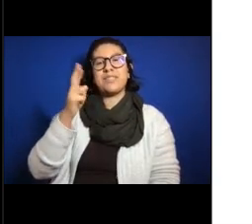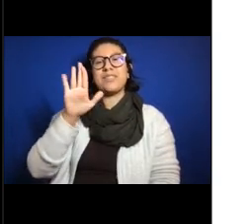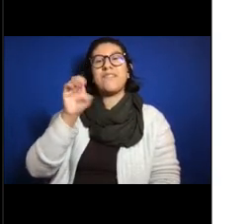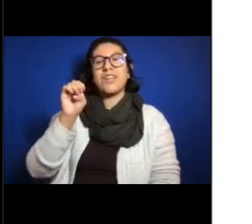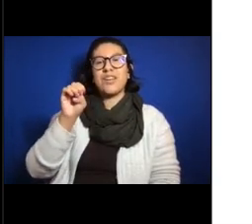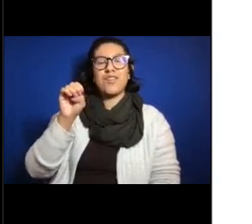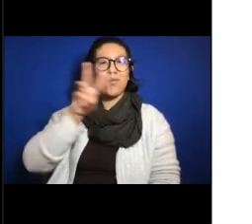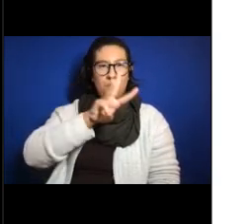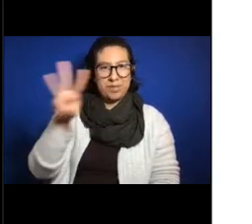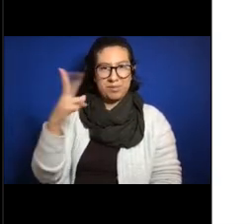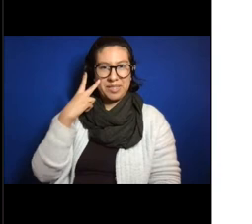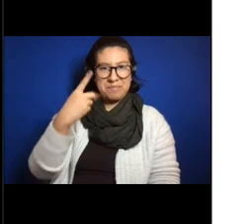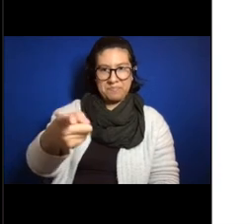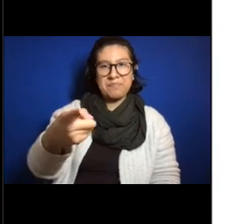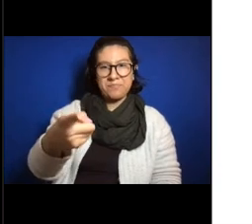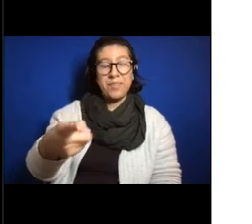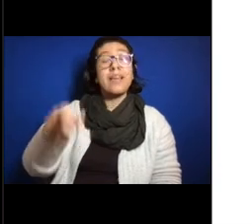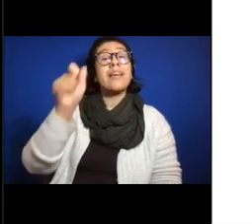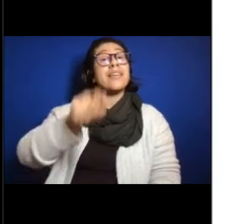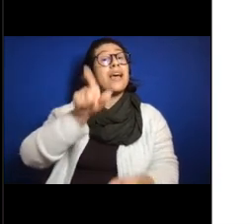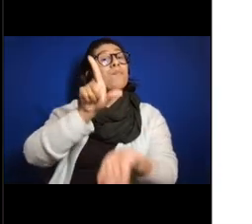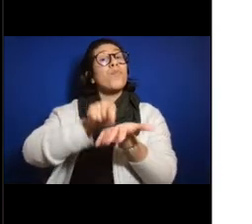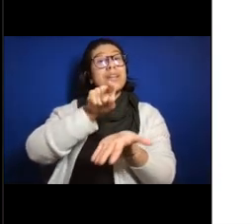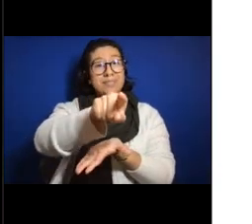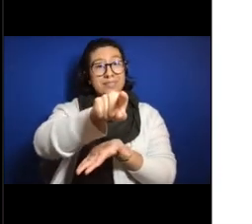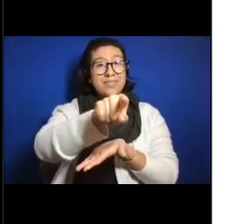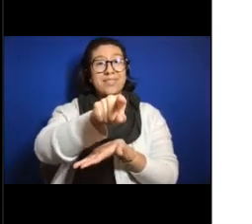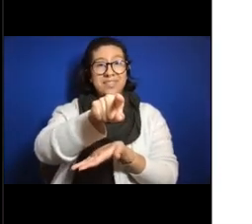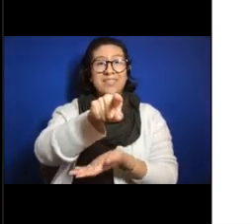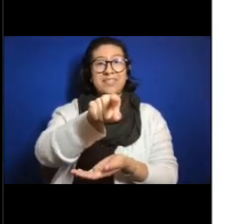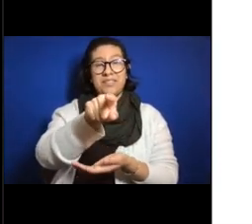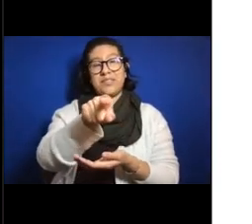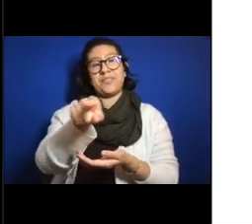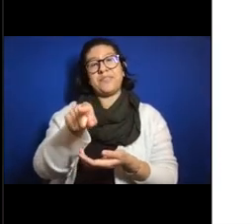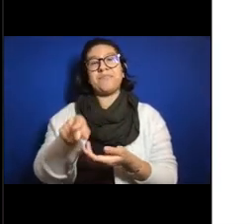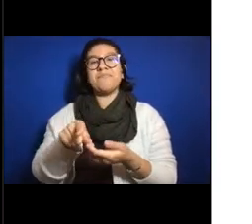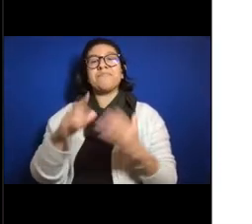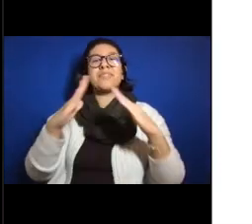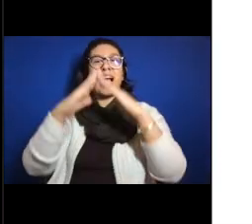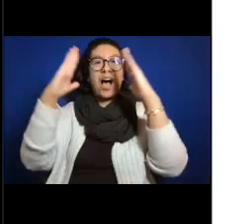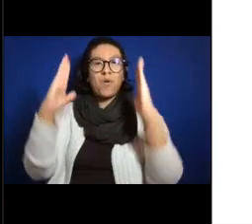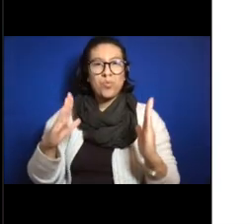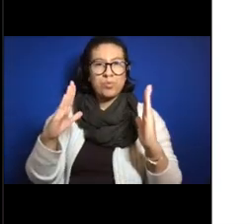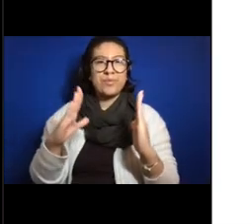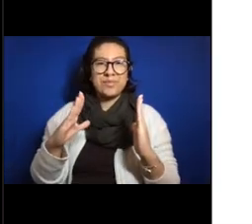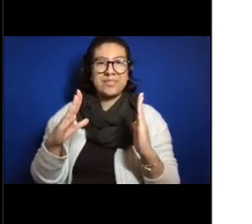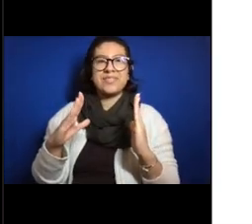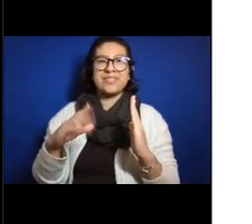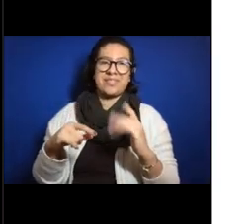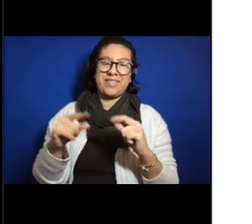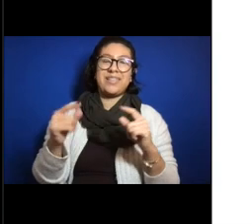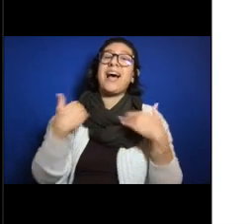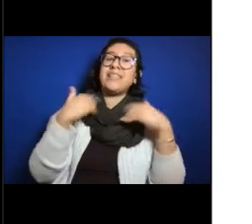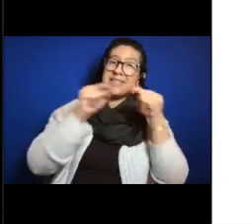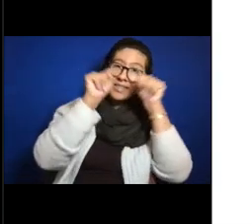You can print out this cardboard house template. So it has the house part, the main roof part